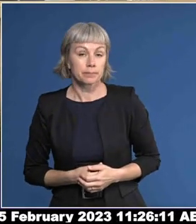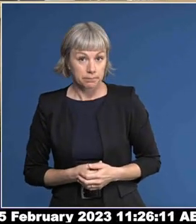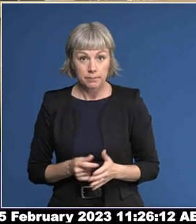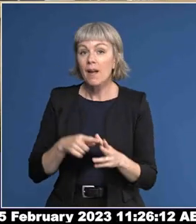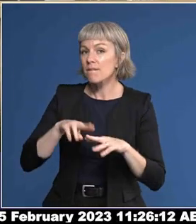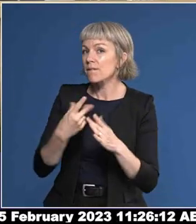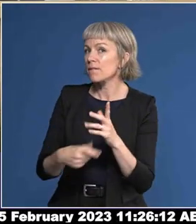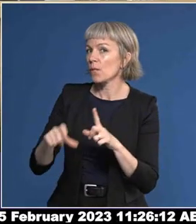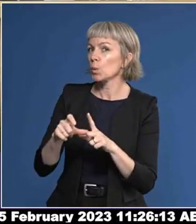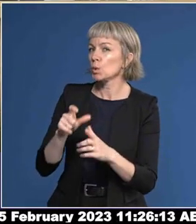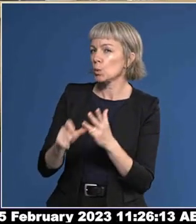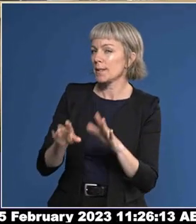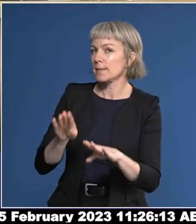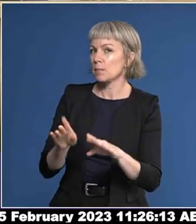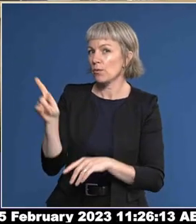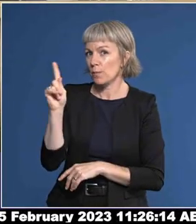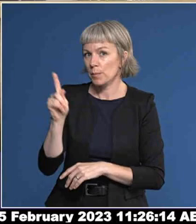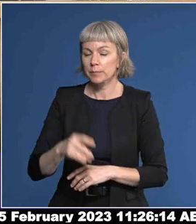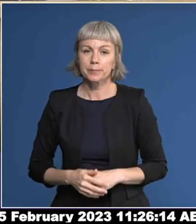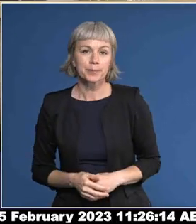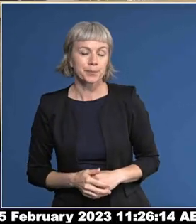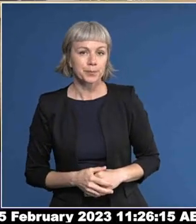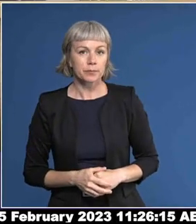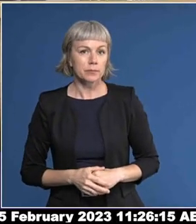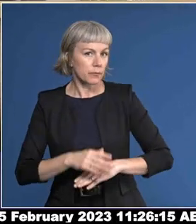In the time available, Ms Toohey, I just want to turn to another finding of the Royal